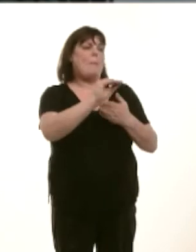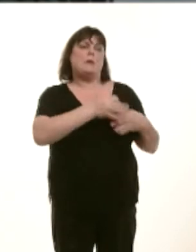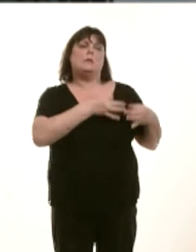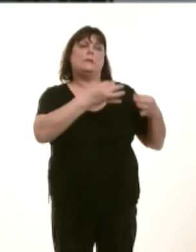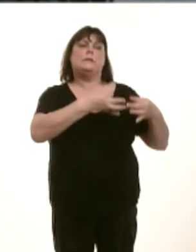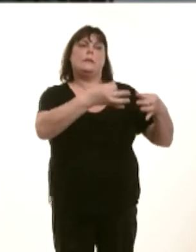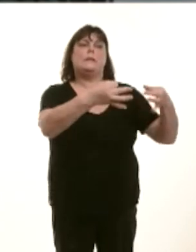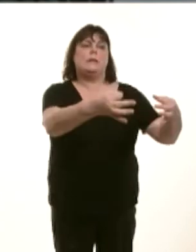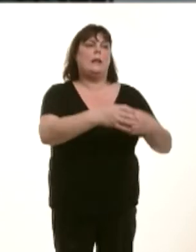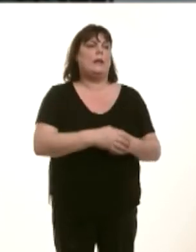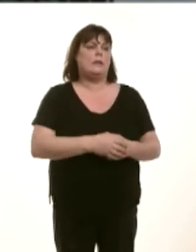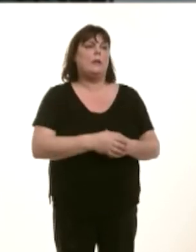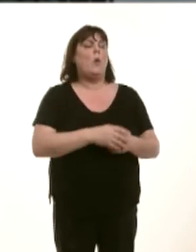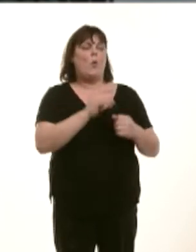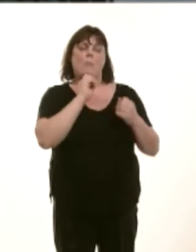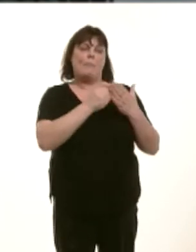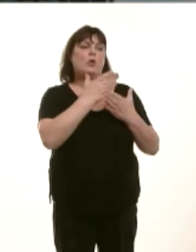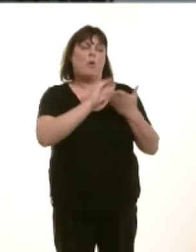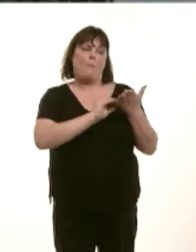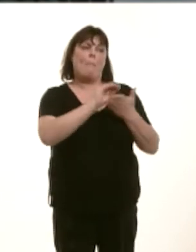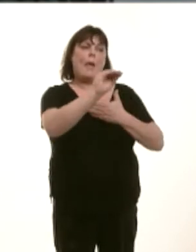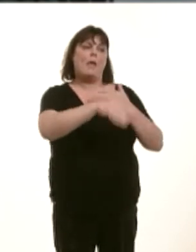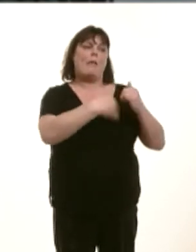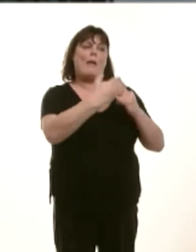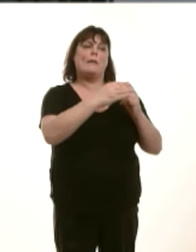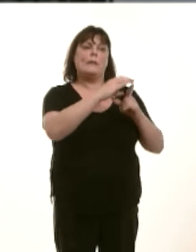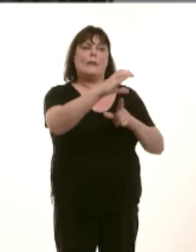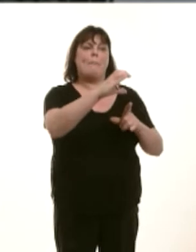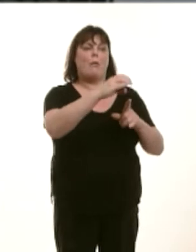the end of the year. That is something that we committed toóor, I committed toóin this